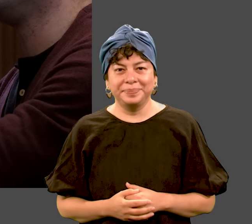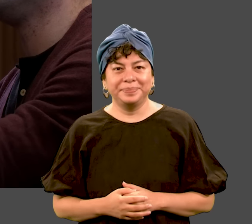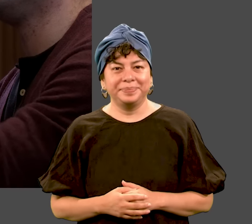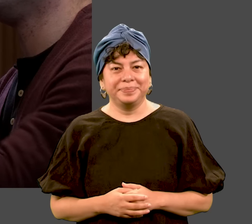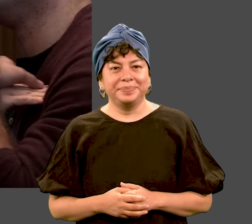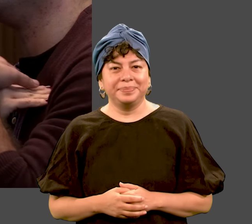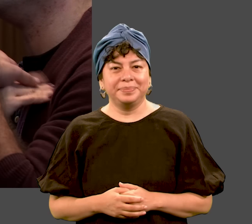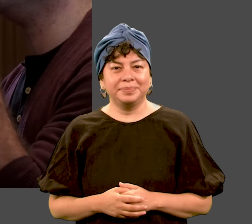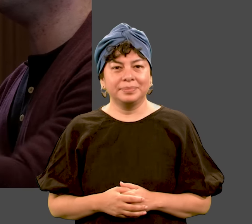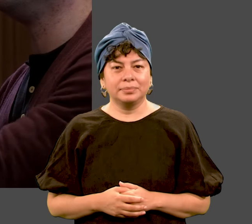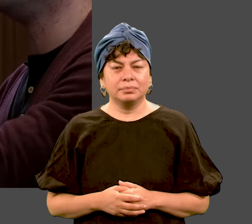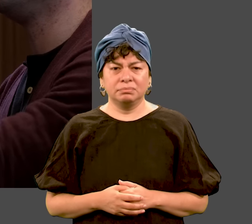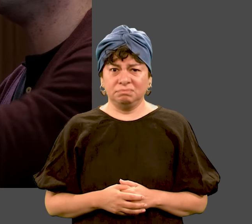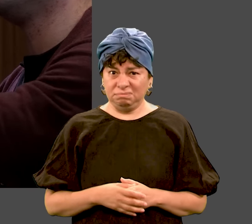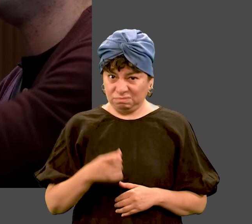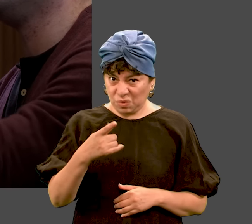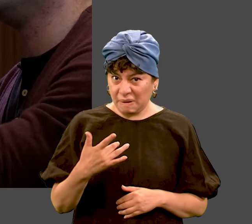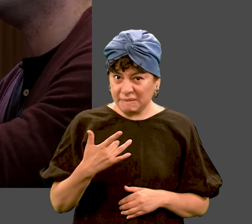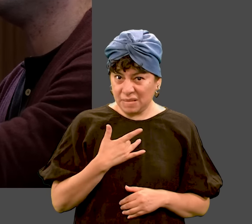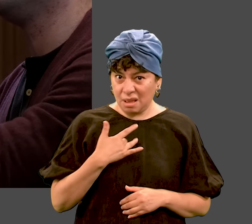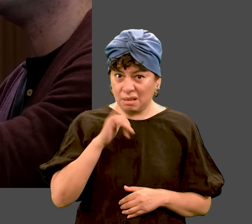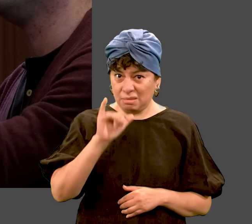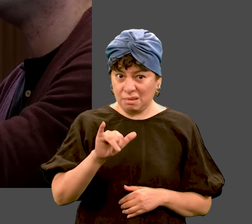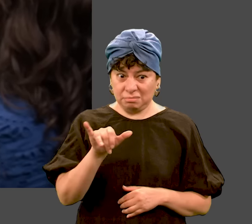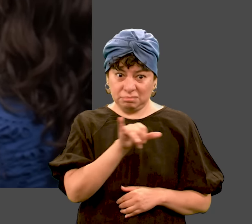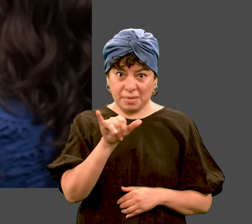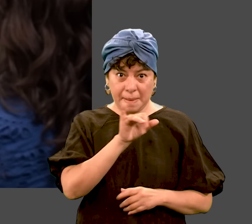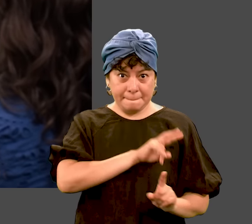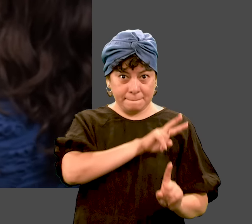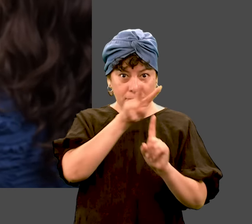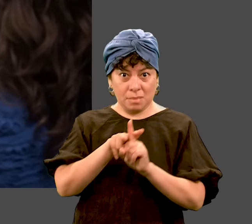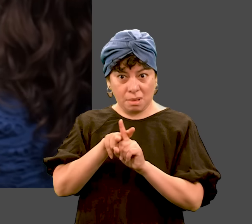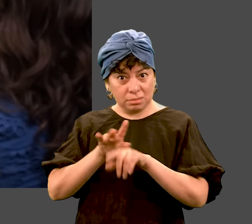How do you feel about touch